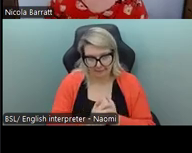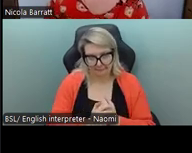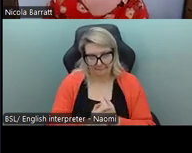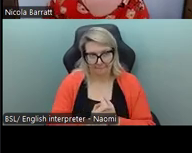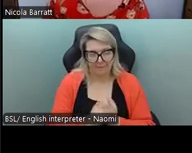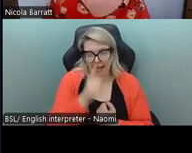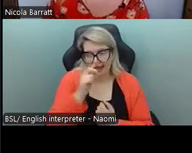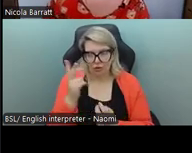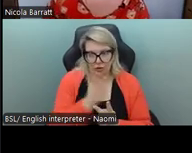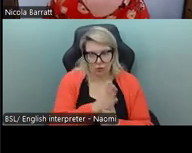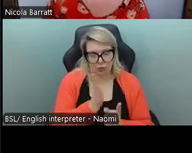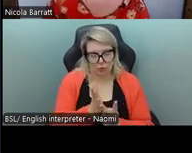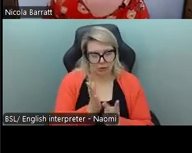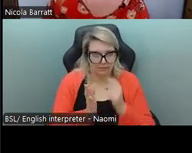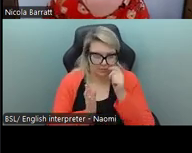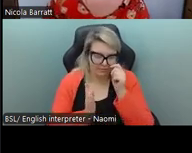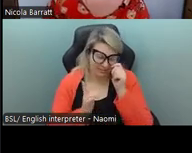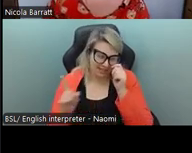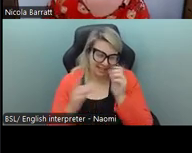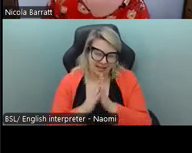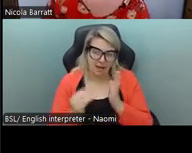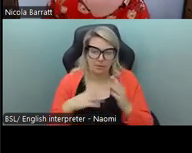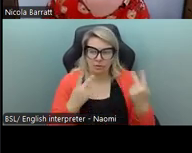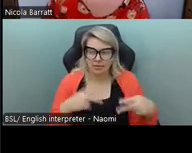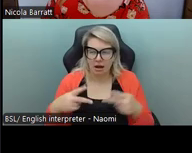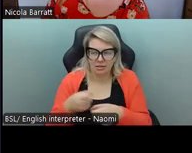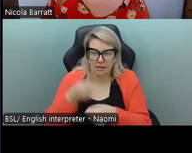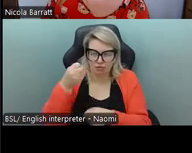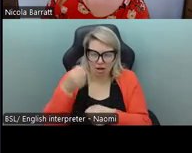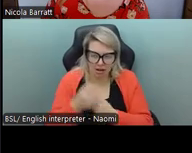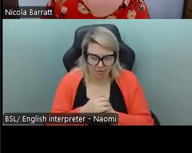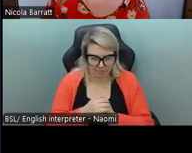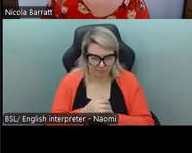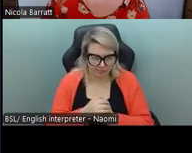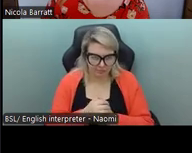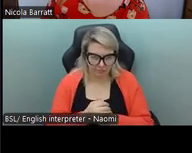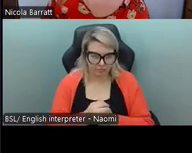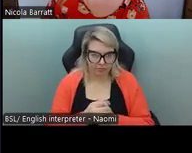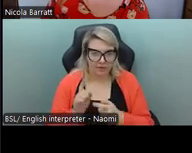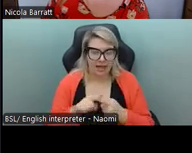and I've shown in this Dance Umbrella example. When you go to the Repost button, there's Repost with your thoughts,